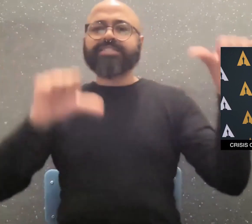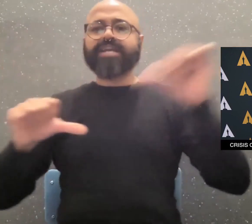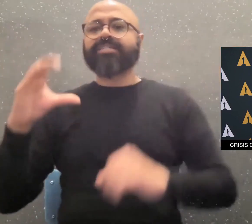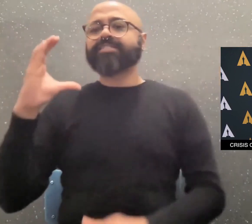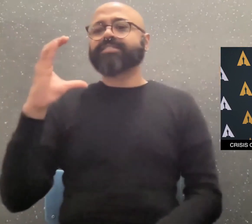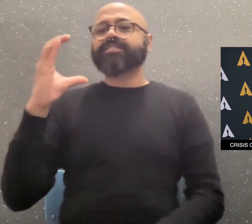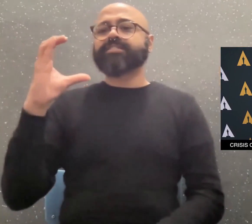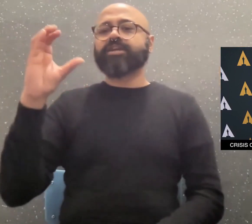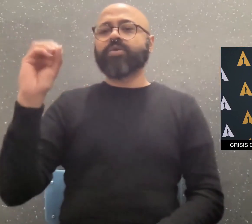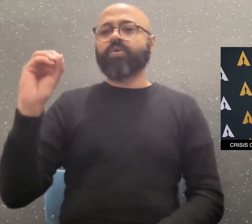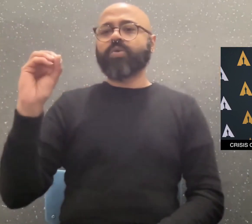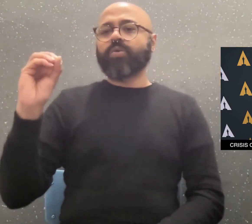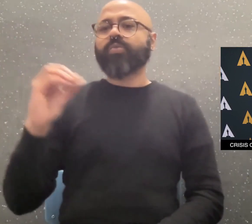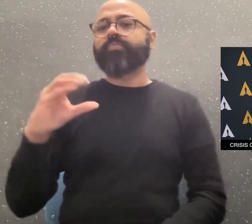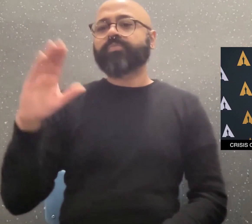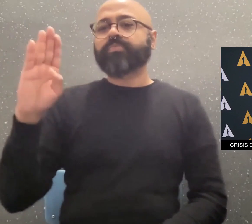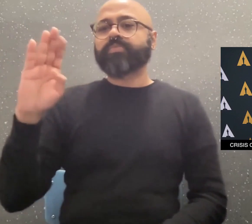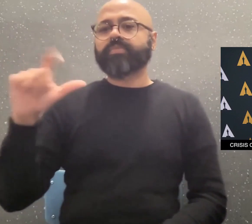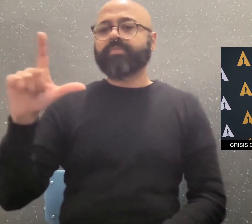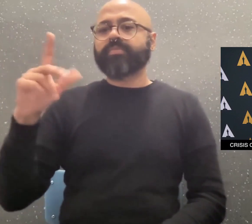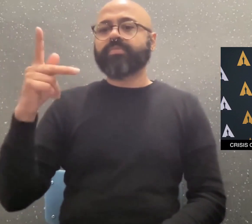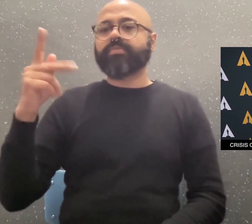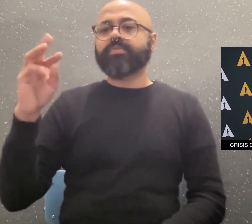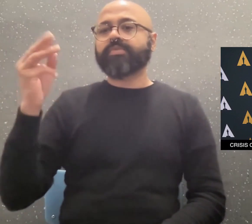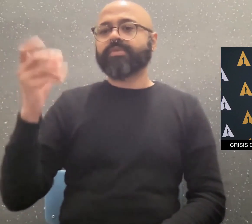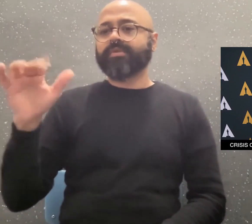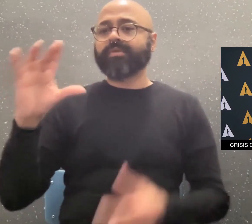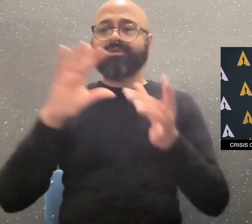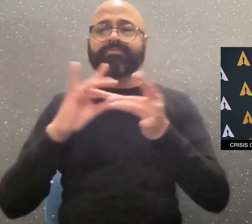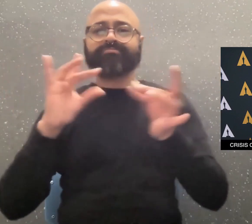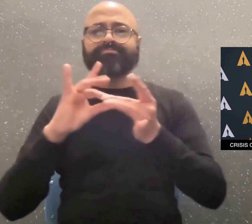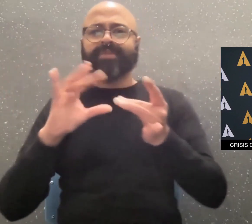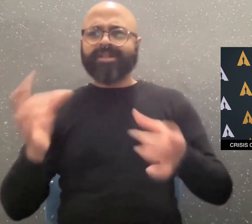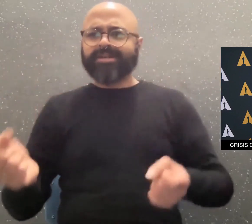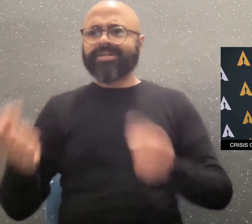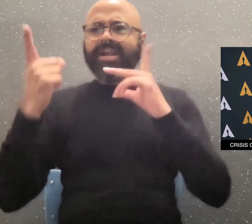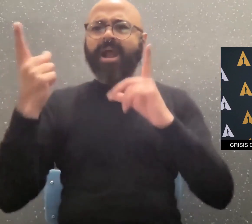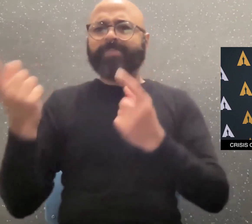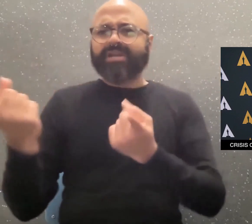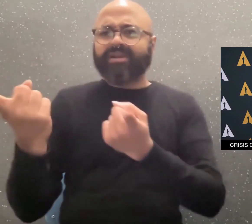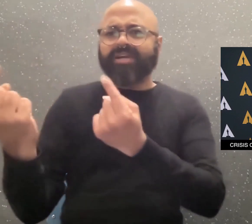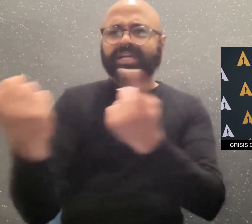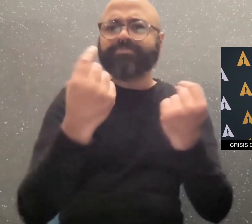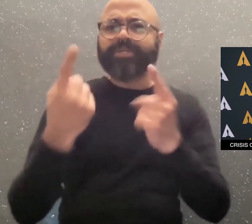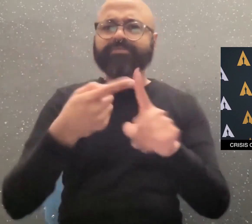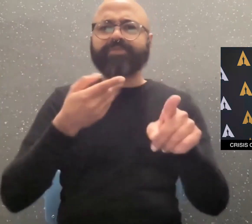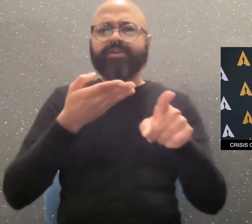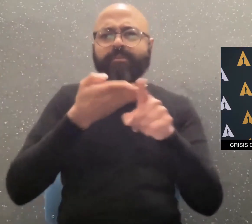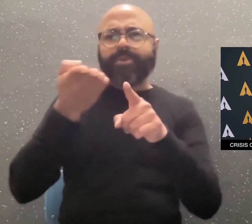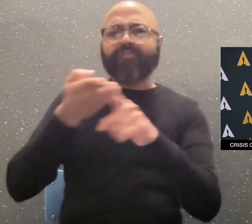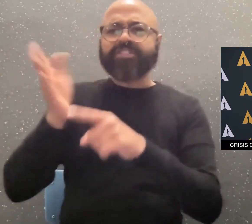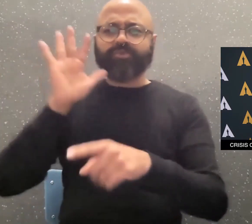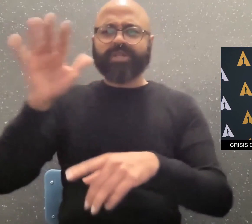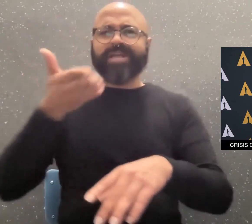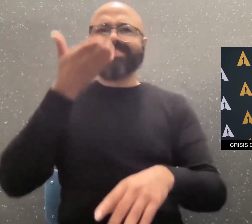and sciences CEO Bill Kramer says rapid response professionals will be there during the broadcast